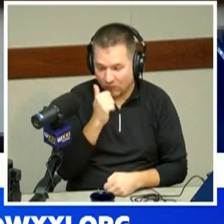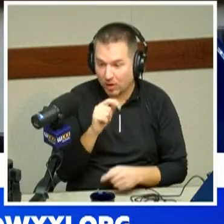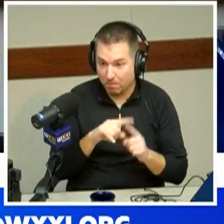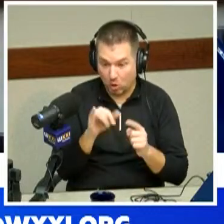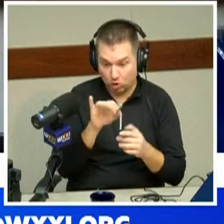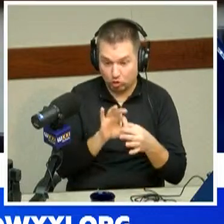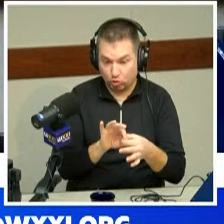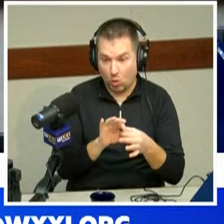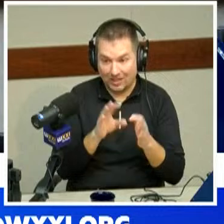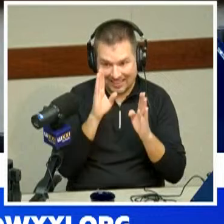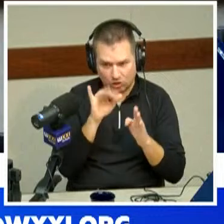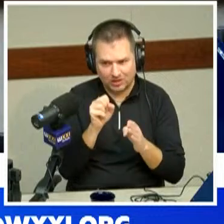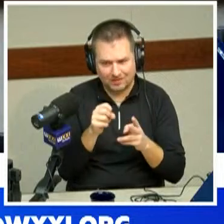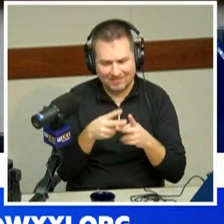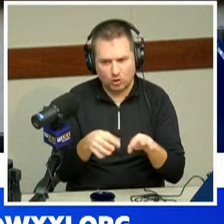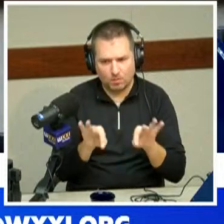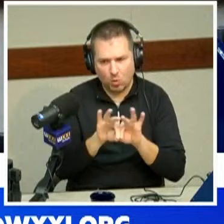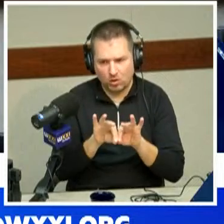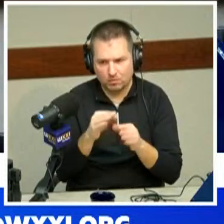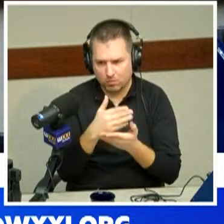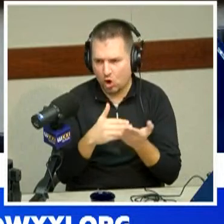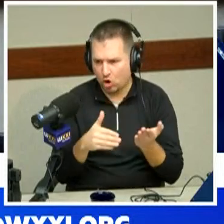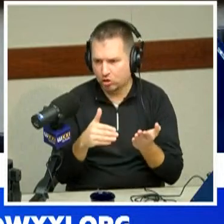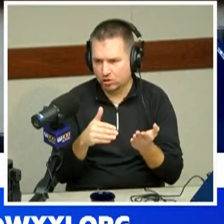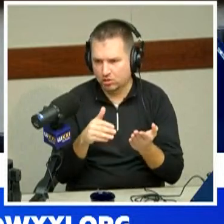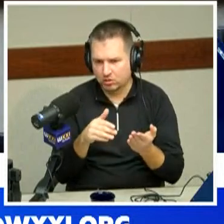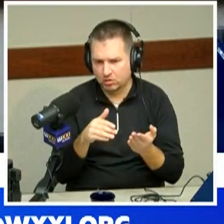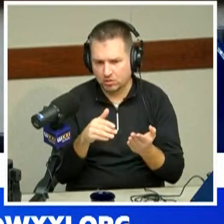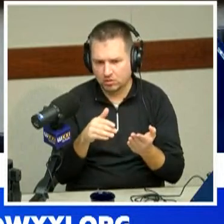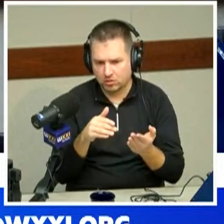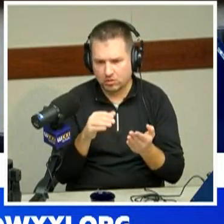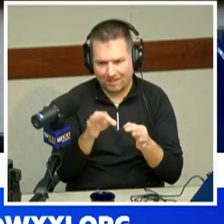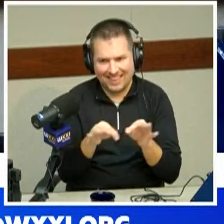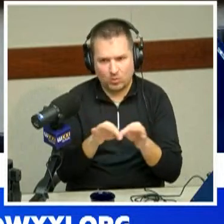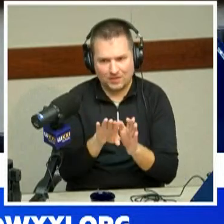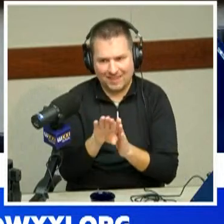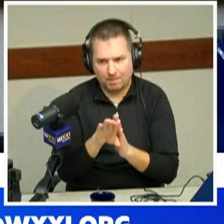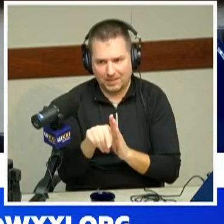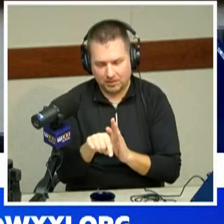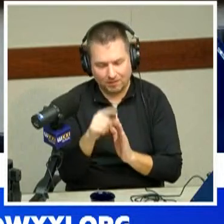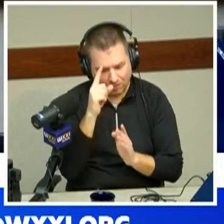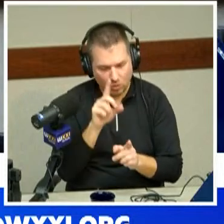is a very very important part of um language development for deaf and heart of hearing